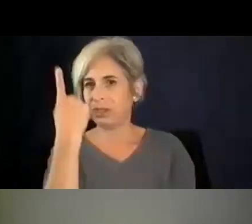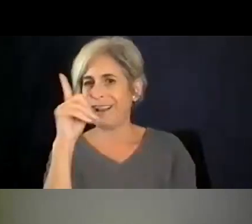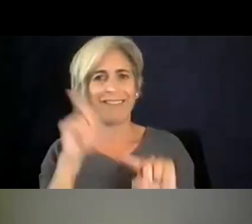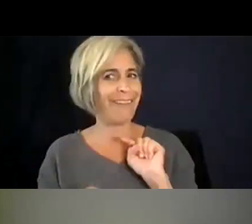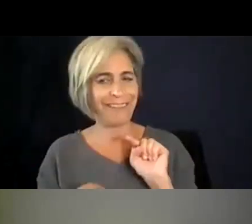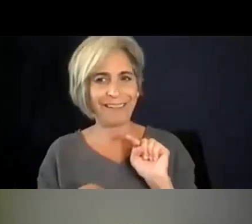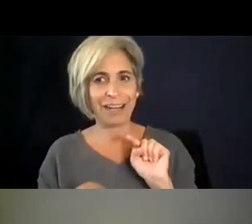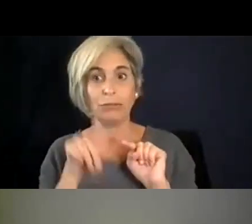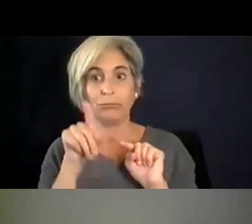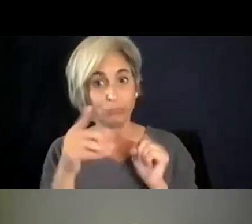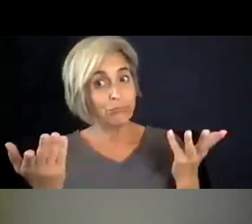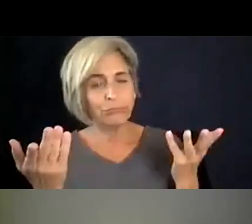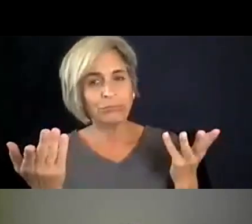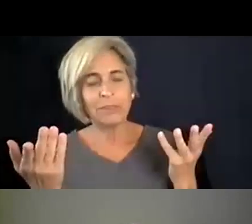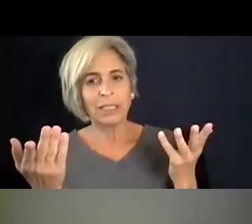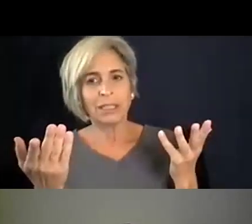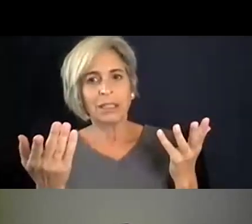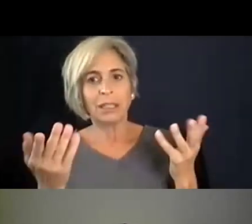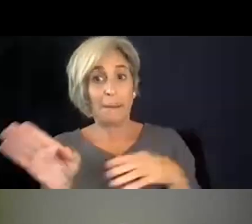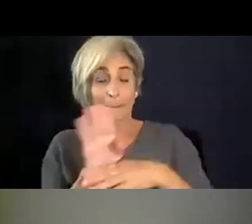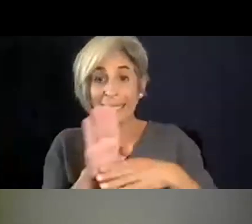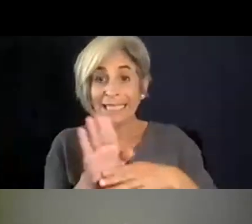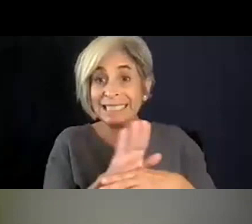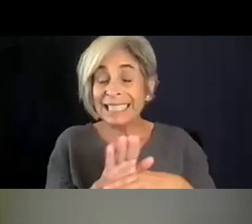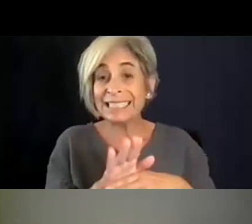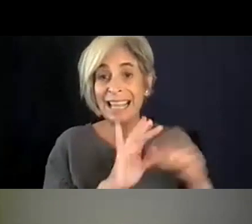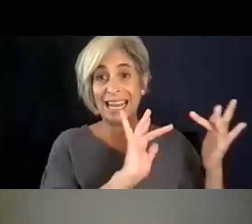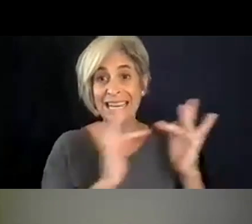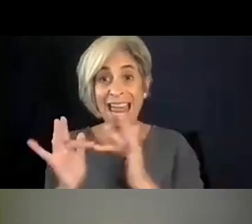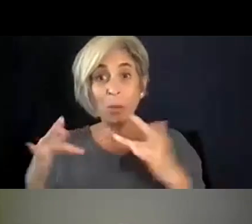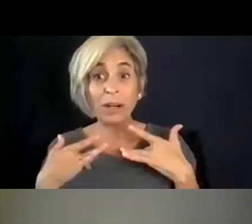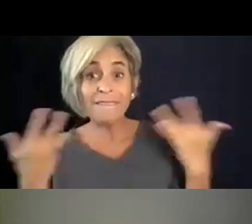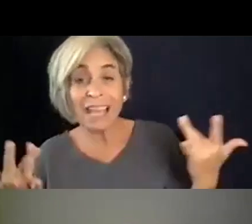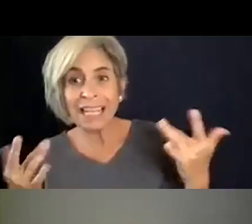routine business functions like networking events or dinners just became